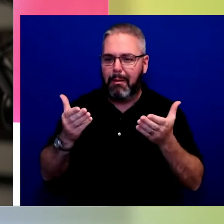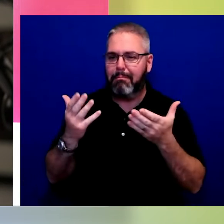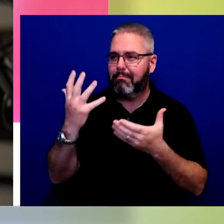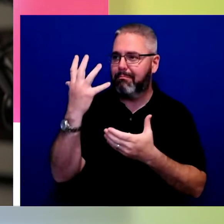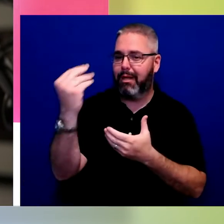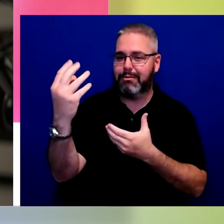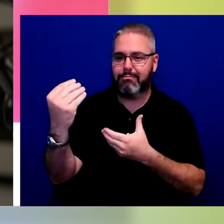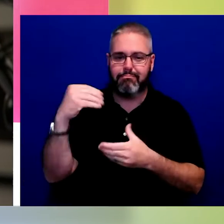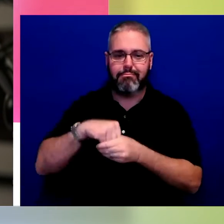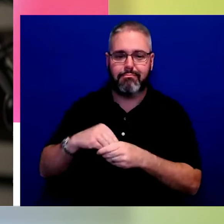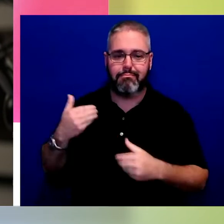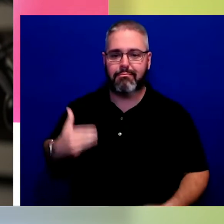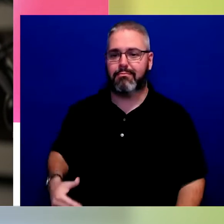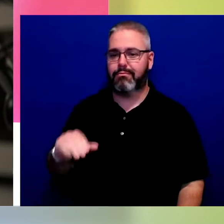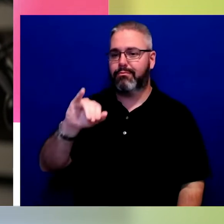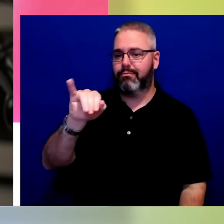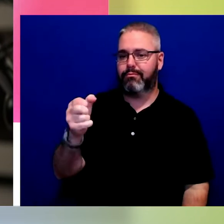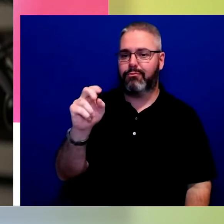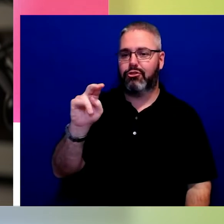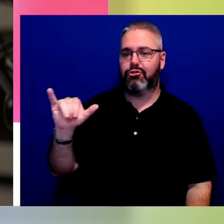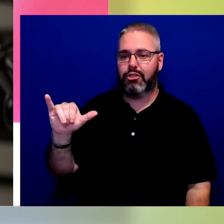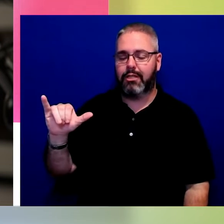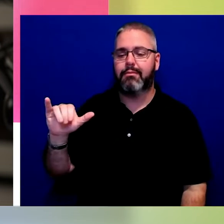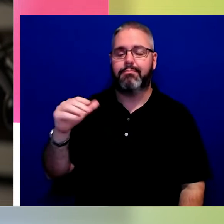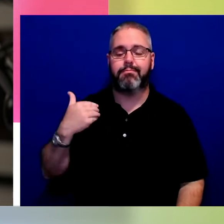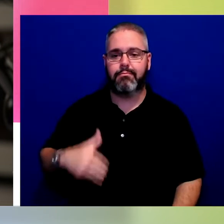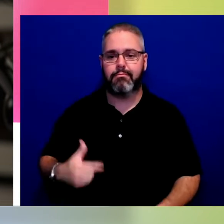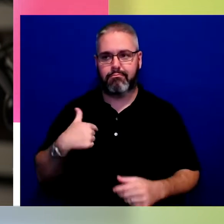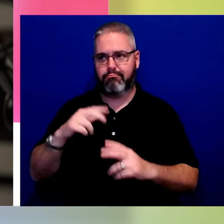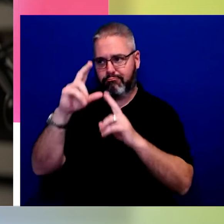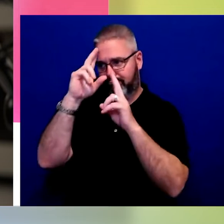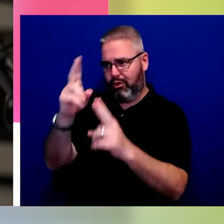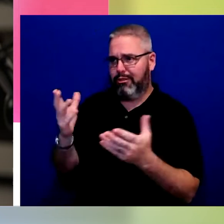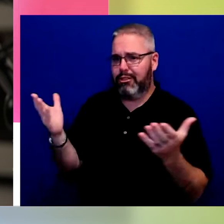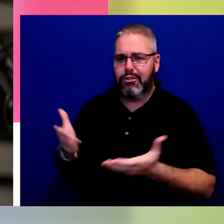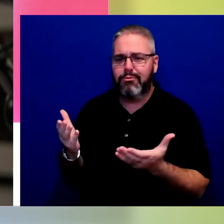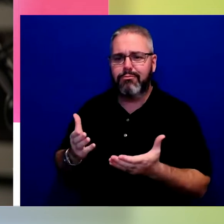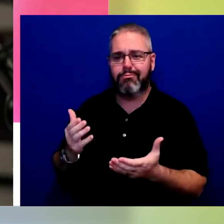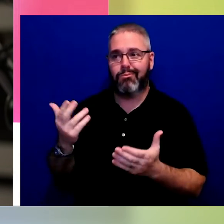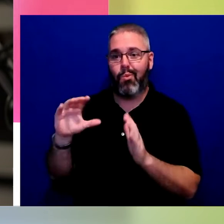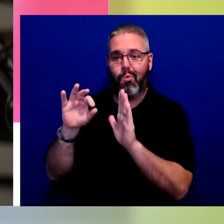and I have the honor and privilege to be here, New Orleans,